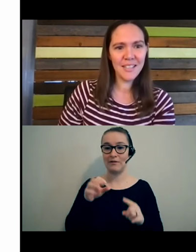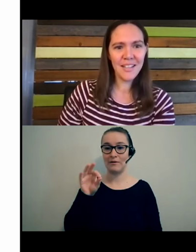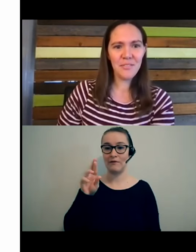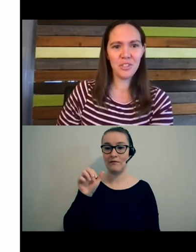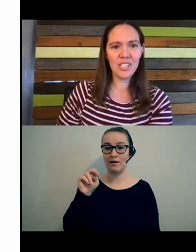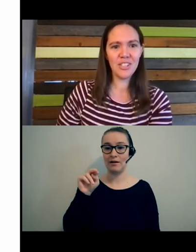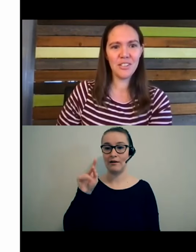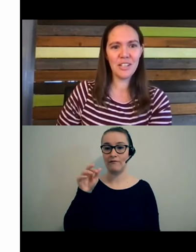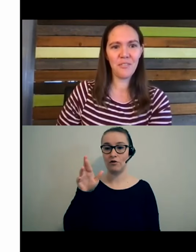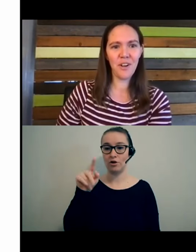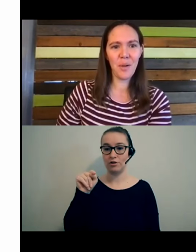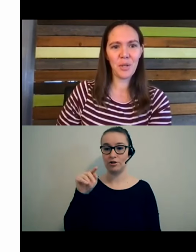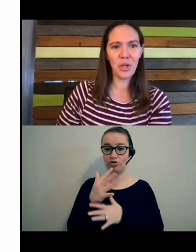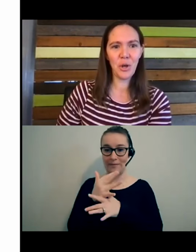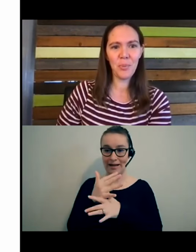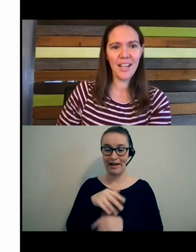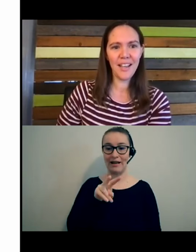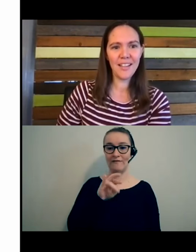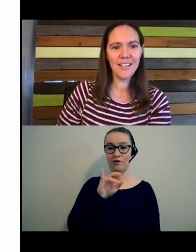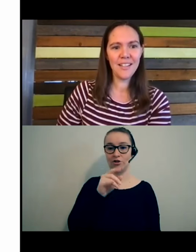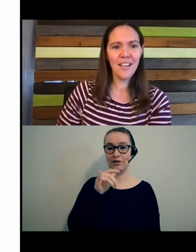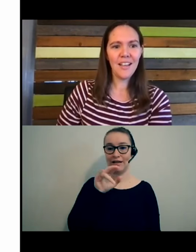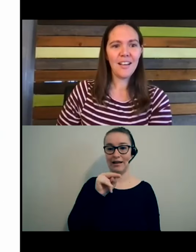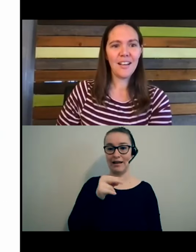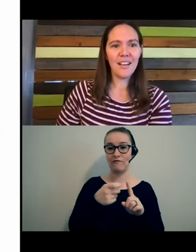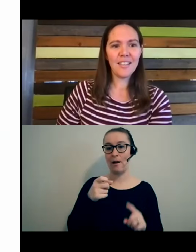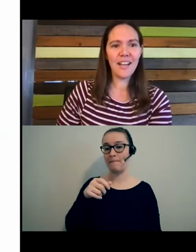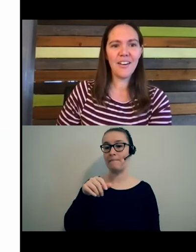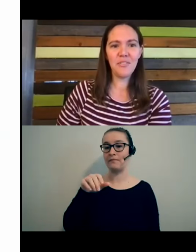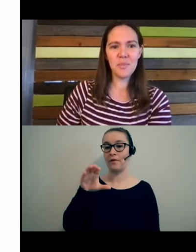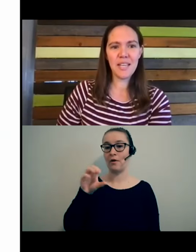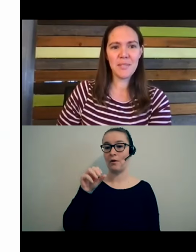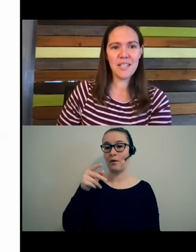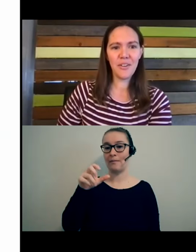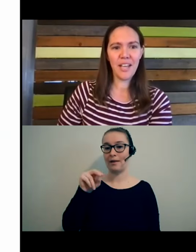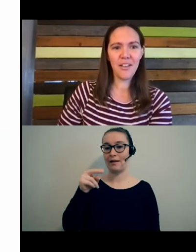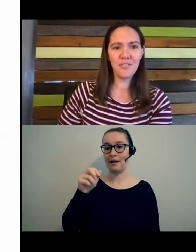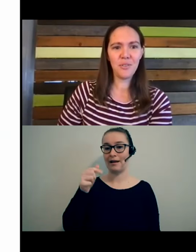Virginia from Copenhagen. Carrie from San Mateo, California.